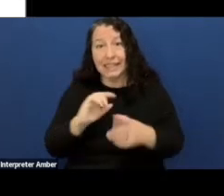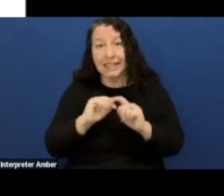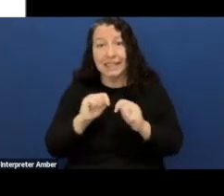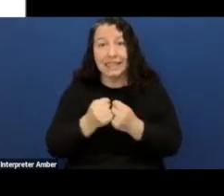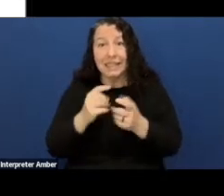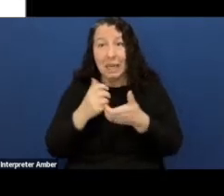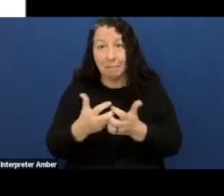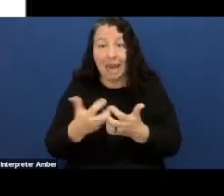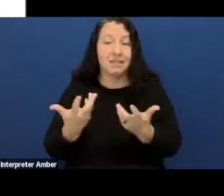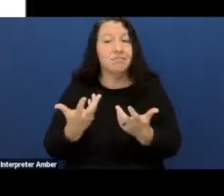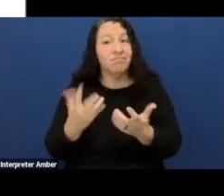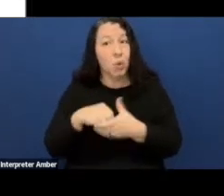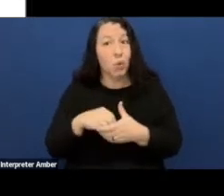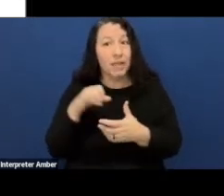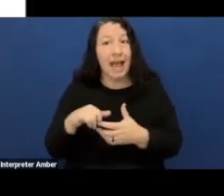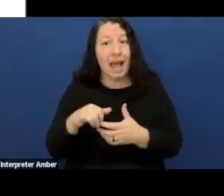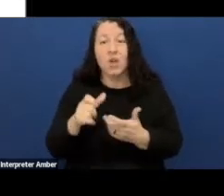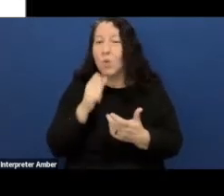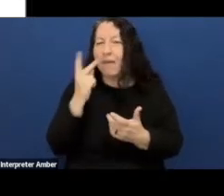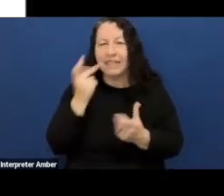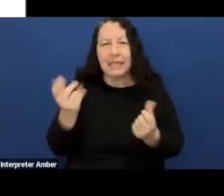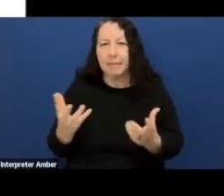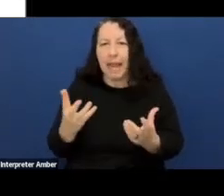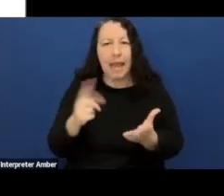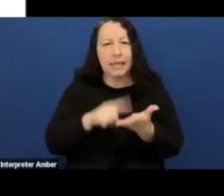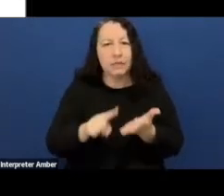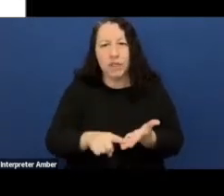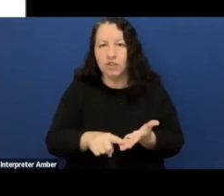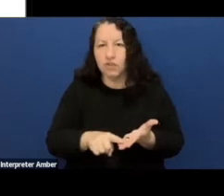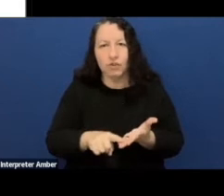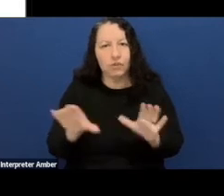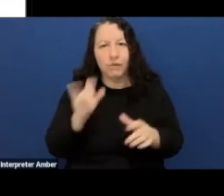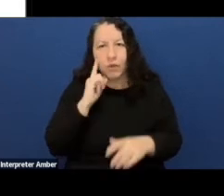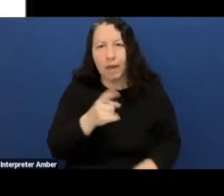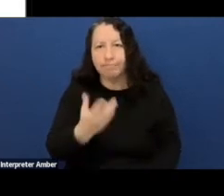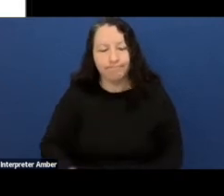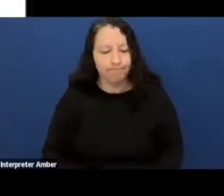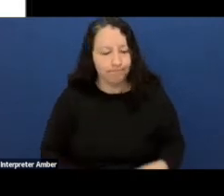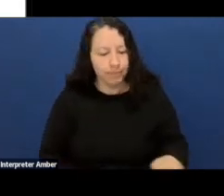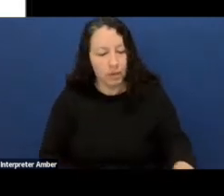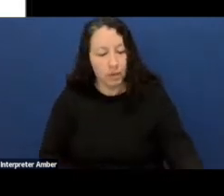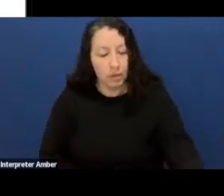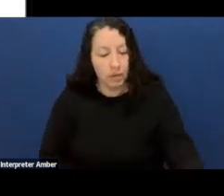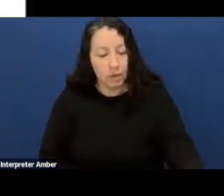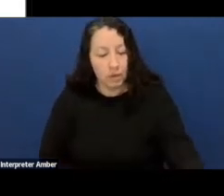a few other of our PLRC teammates included in this we have not seen too many studies